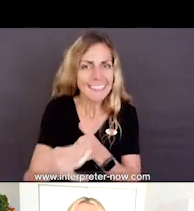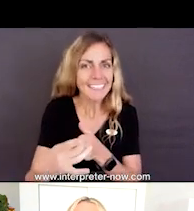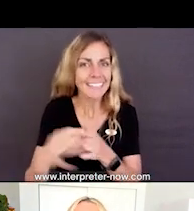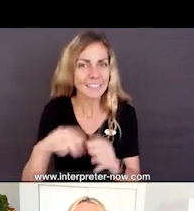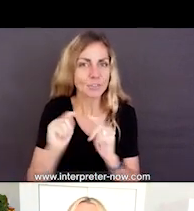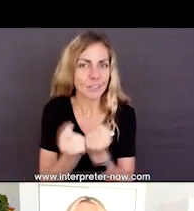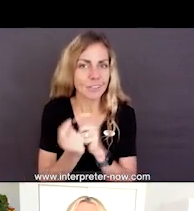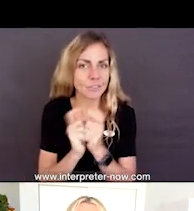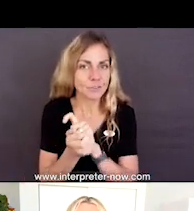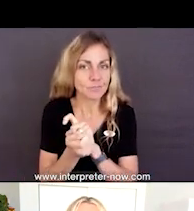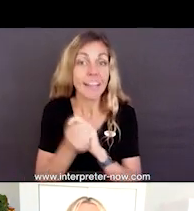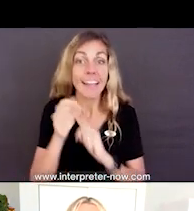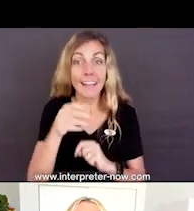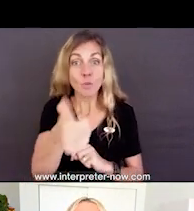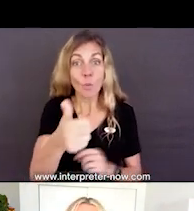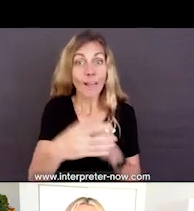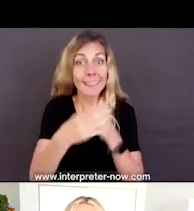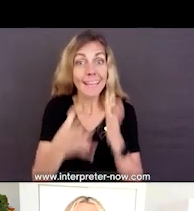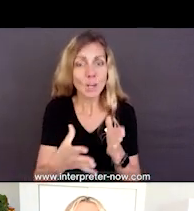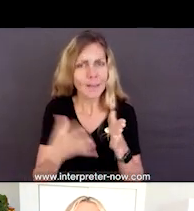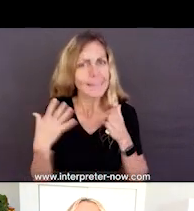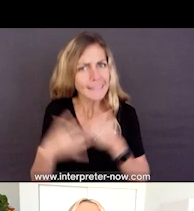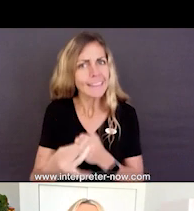So if you are a leader, lead the change.